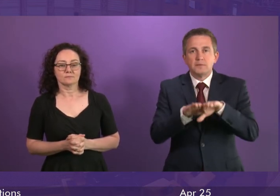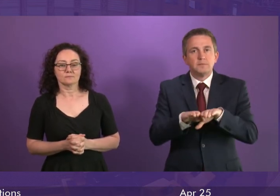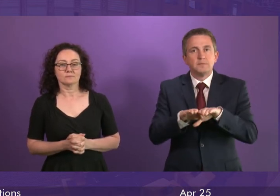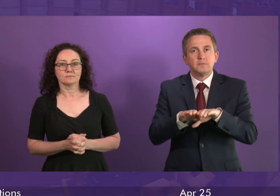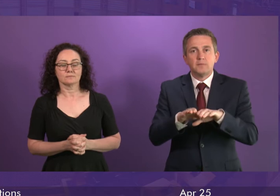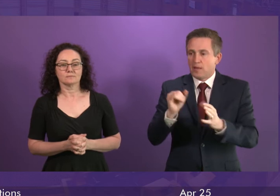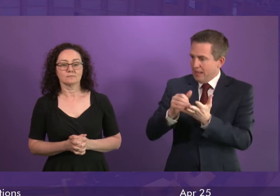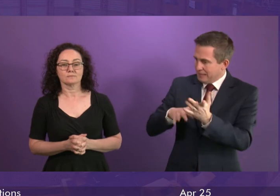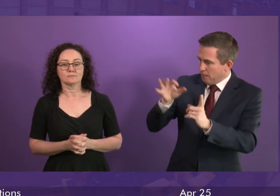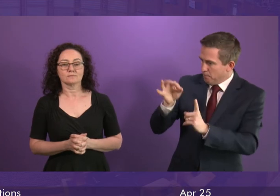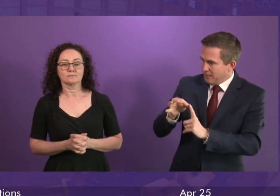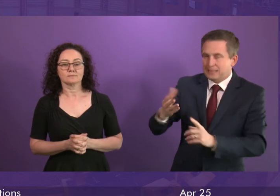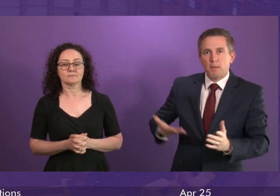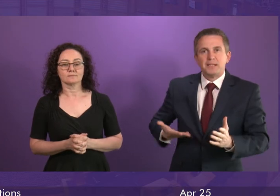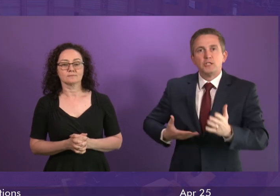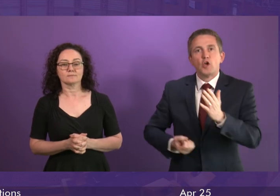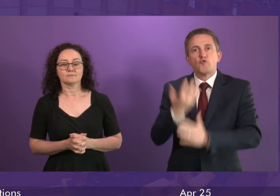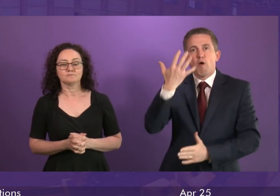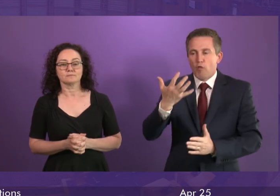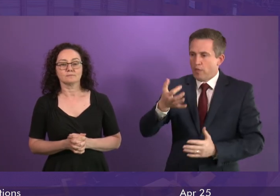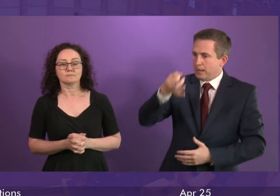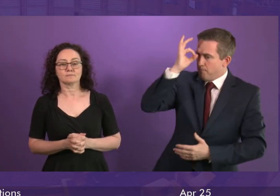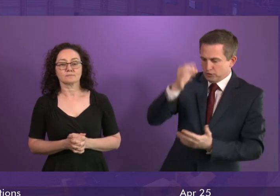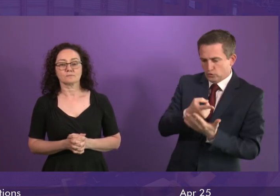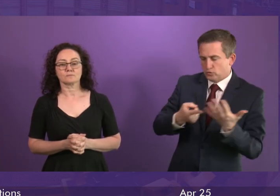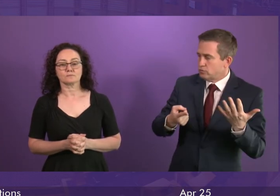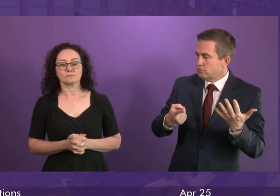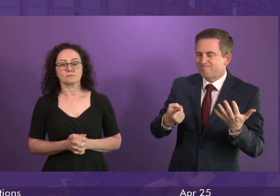was set out by the Scottish National Party’s growth commission would permit the genuine